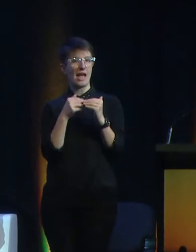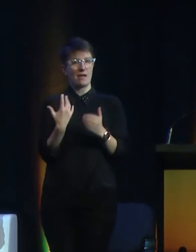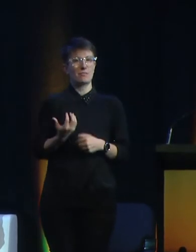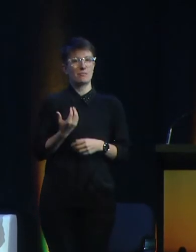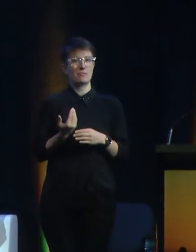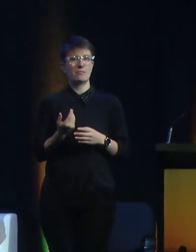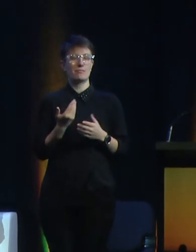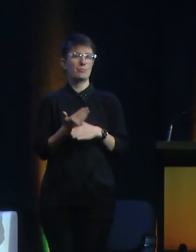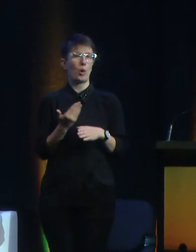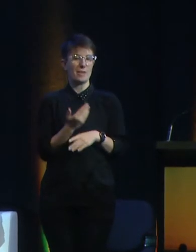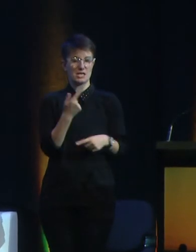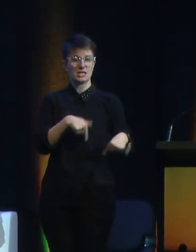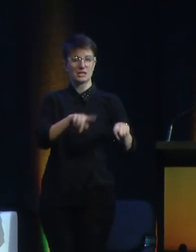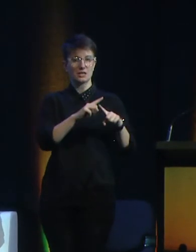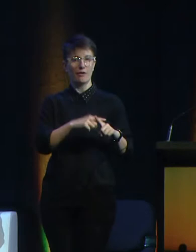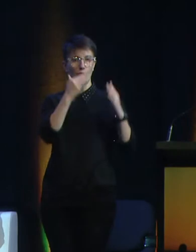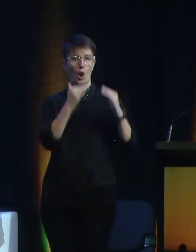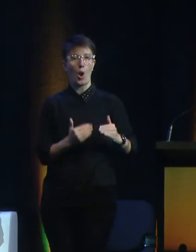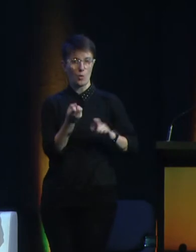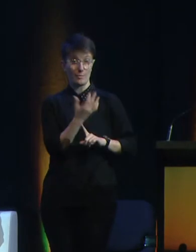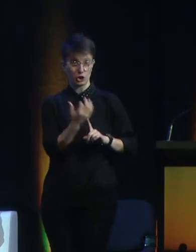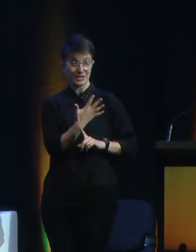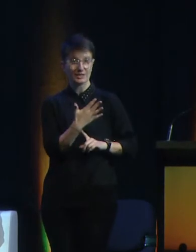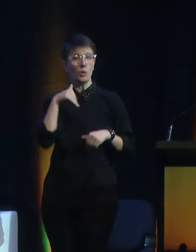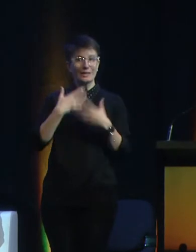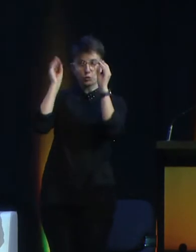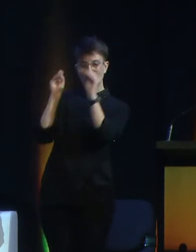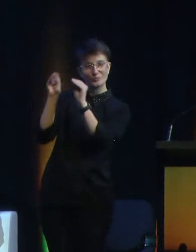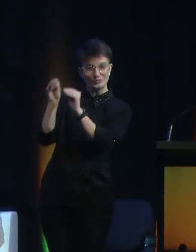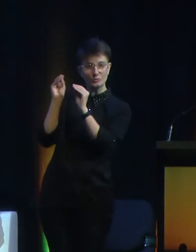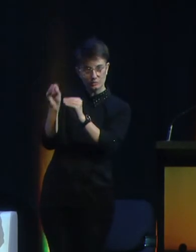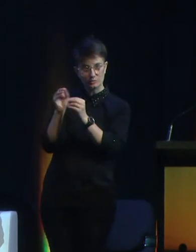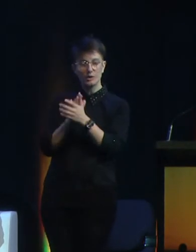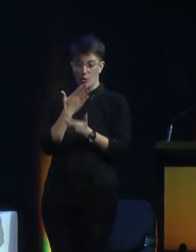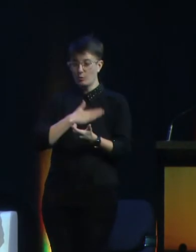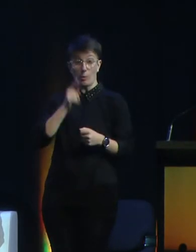will be the working people of our future generations. We want them to be able to stay here in our